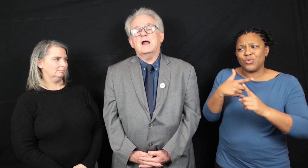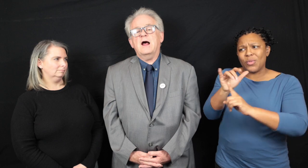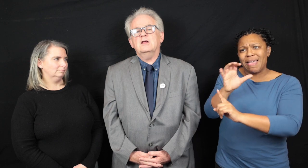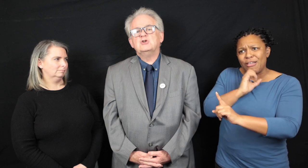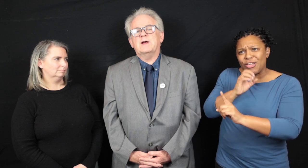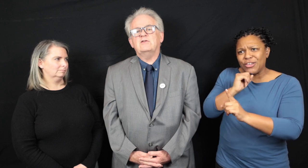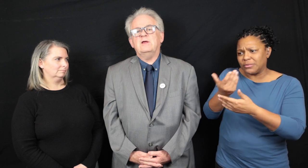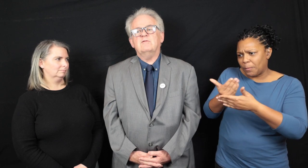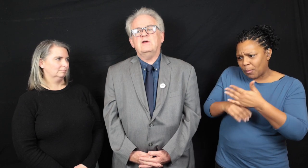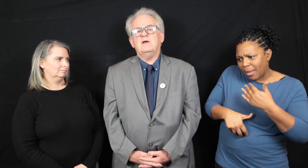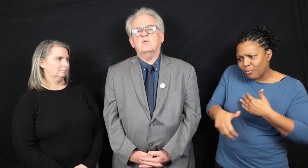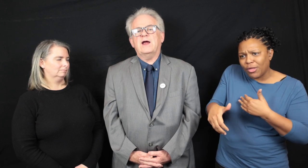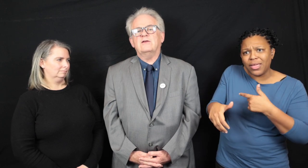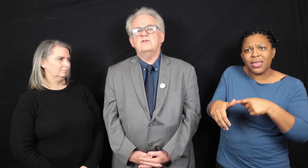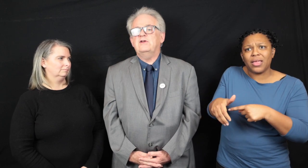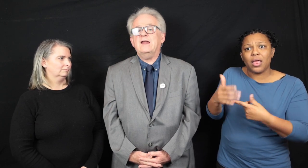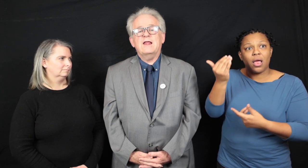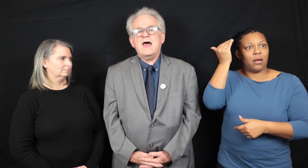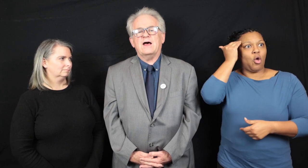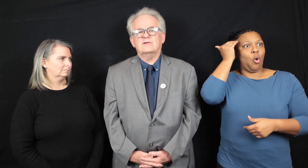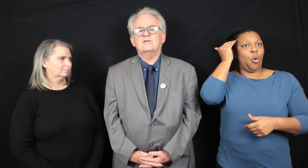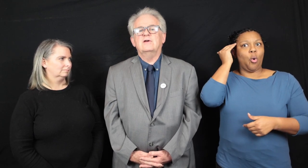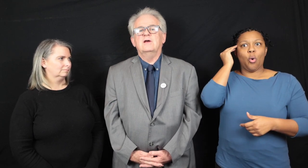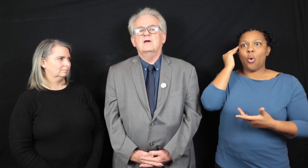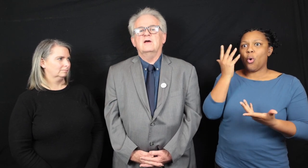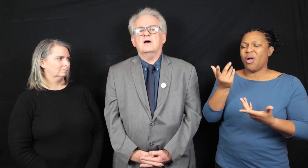knowledge about CMV ranks dead last.